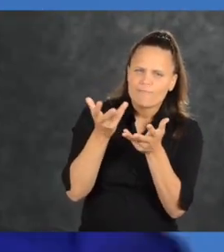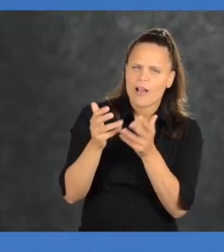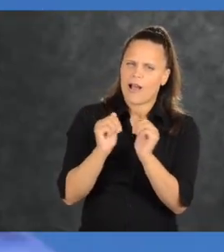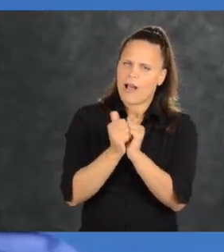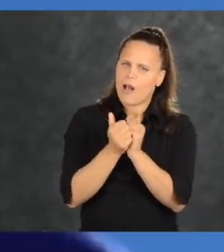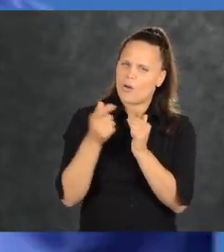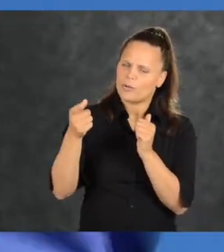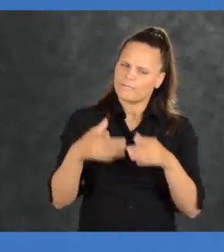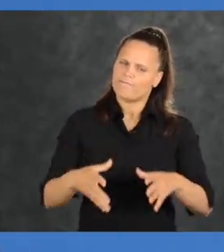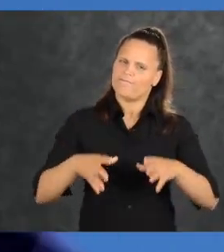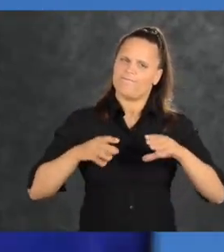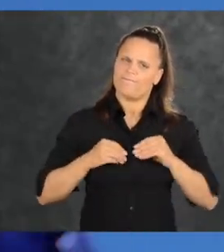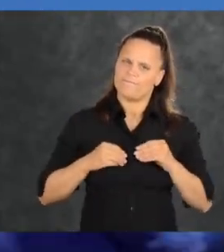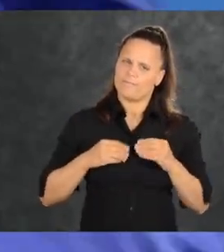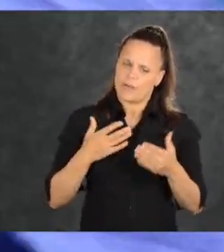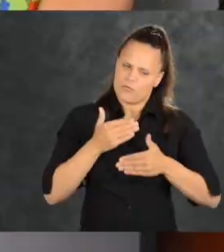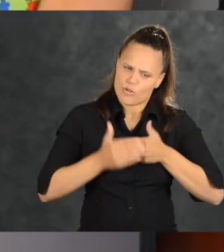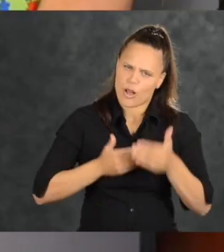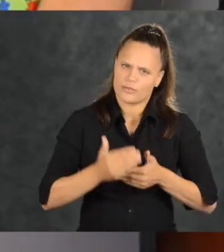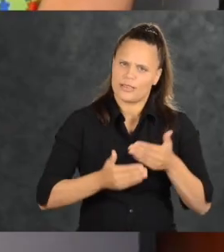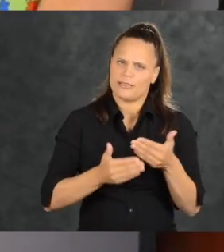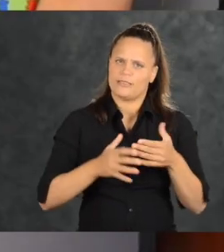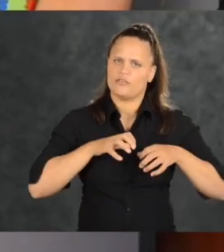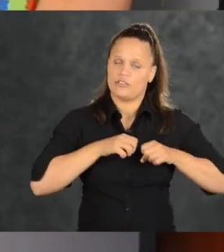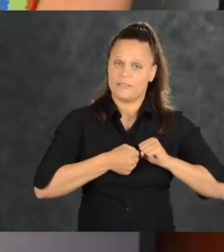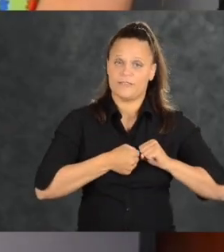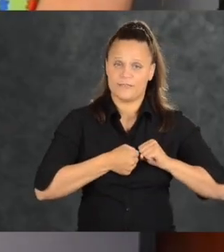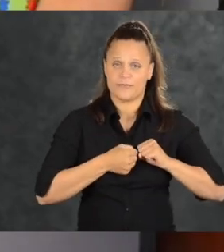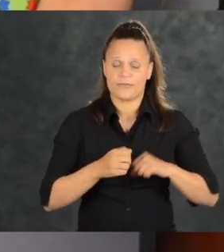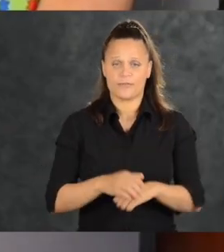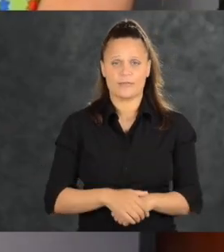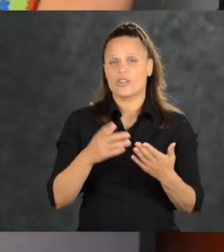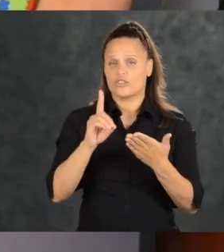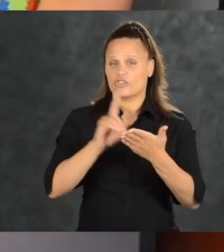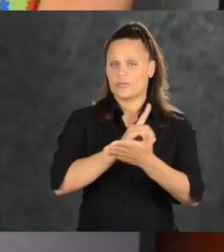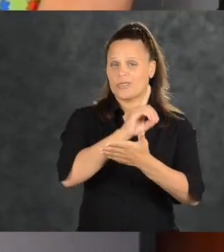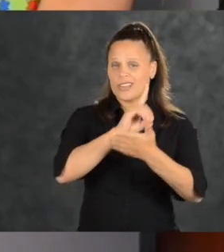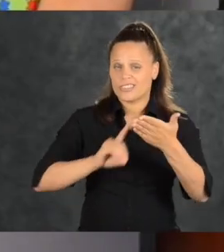I'd had a vocational counselor. The camera returns to Sadie. Who always wanted me to come work for